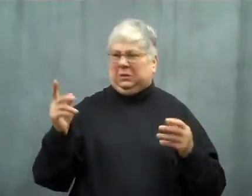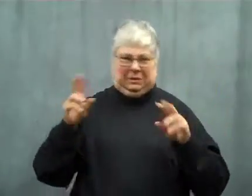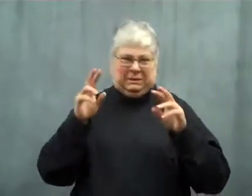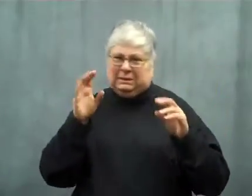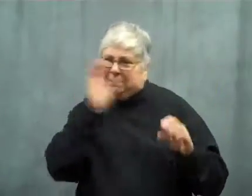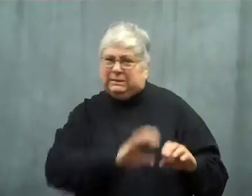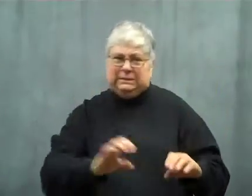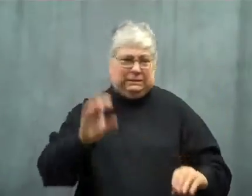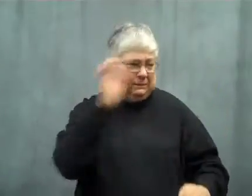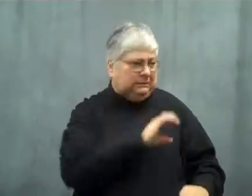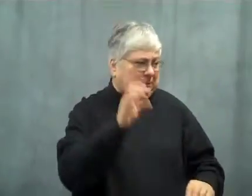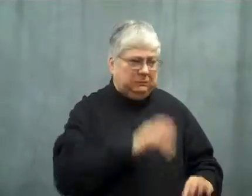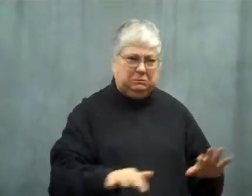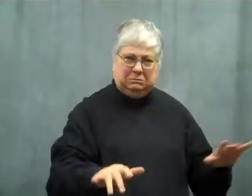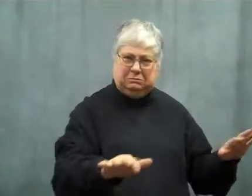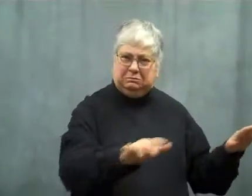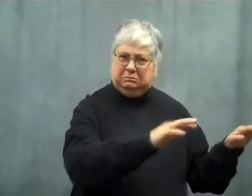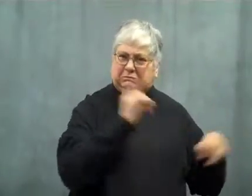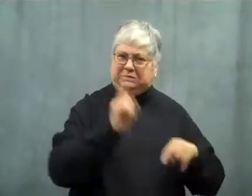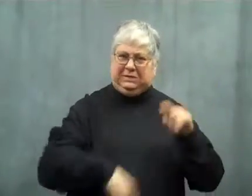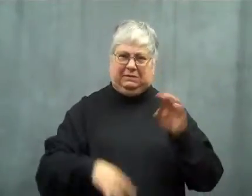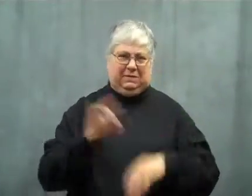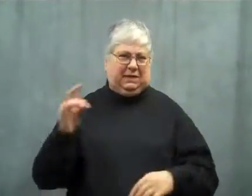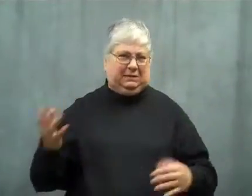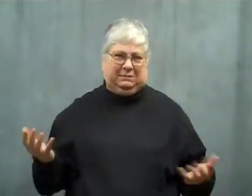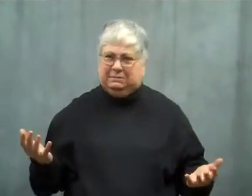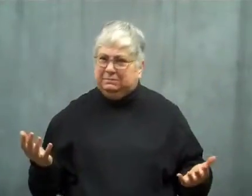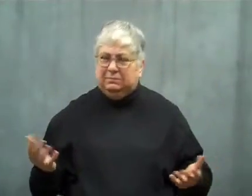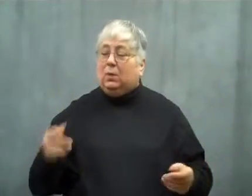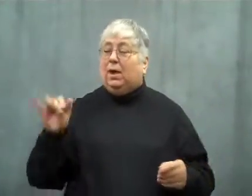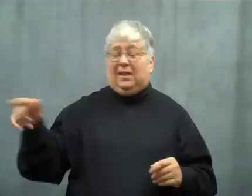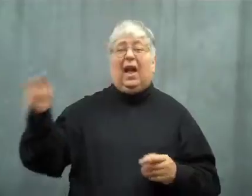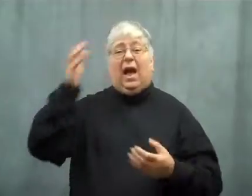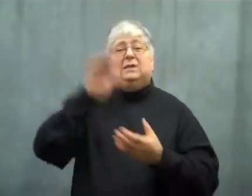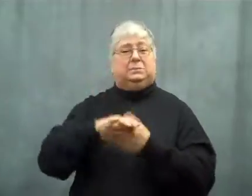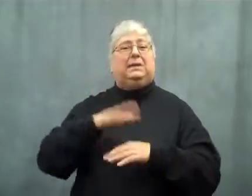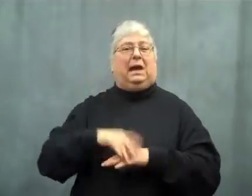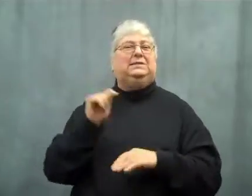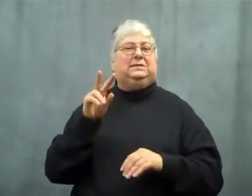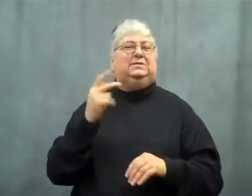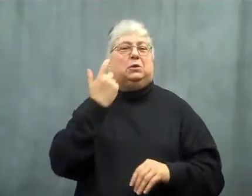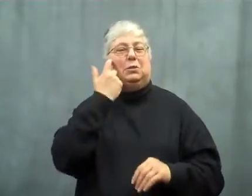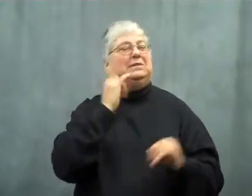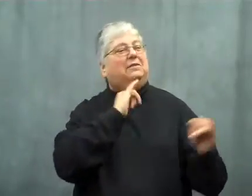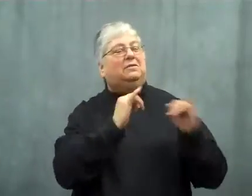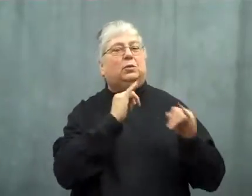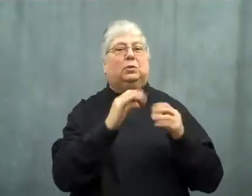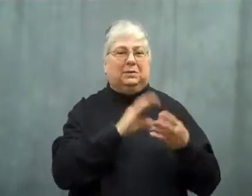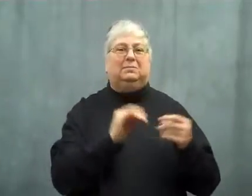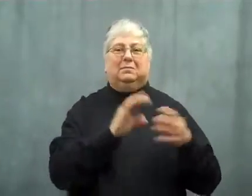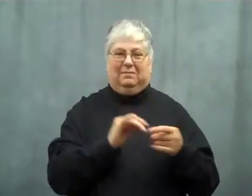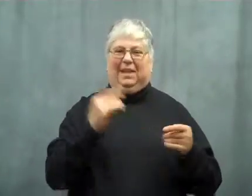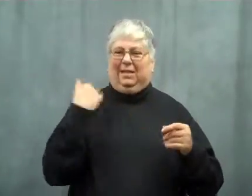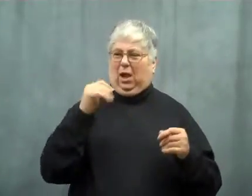The area was searched, and no sign of her was found.